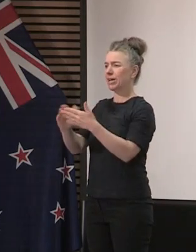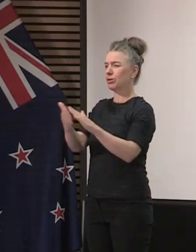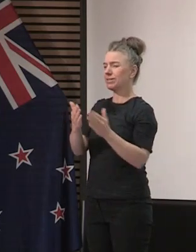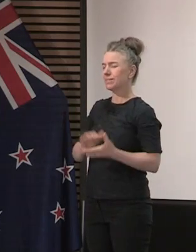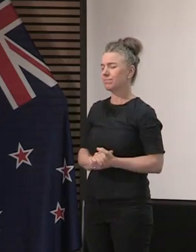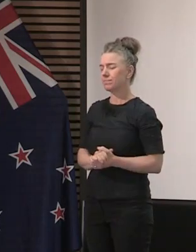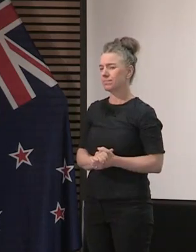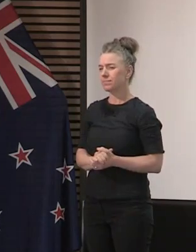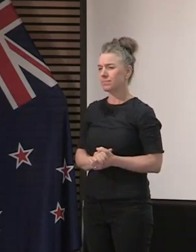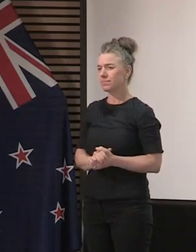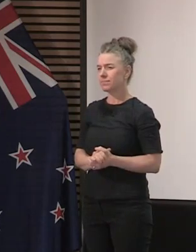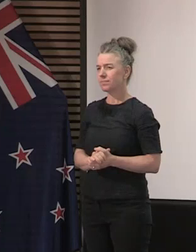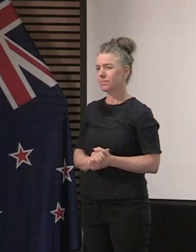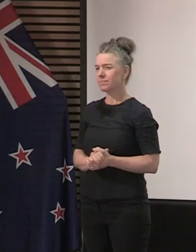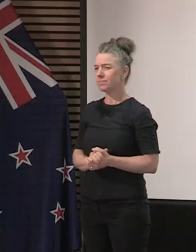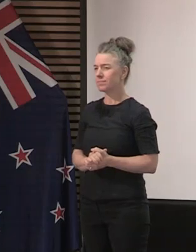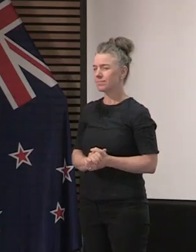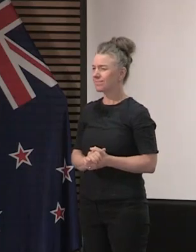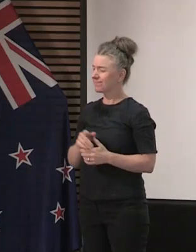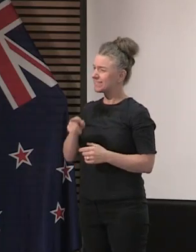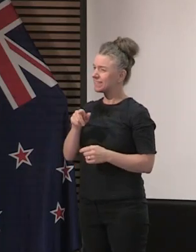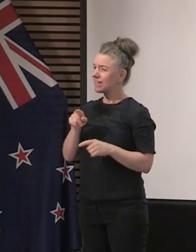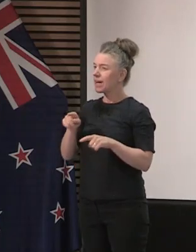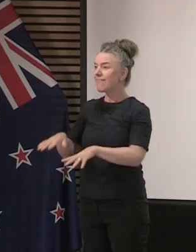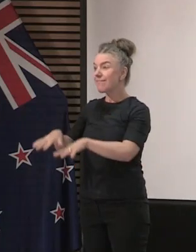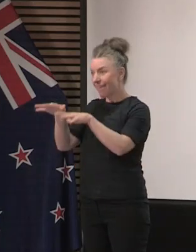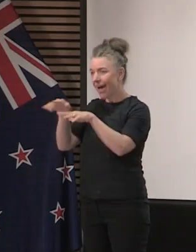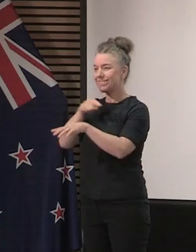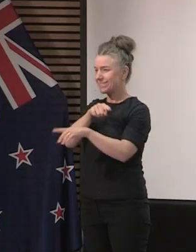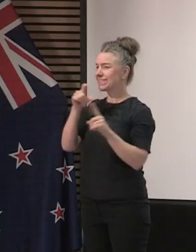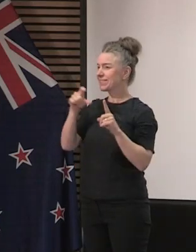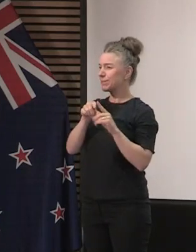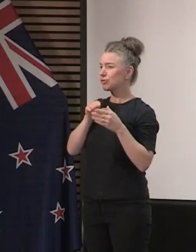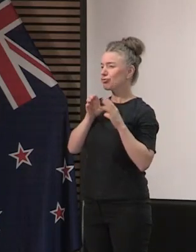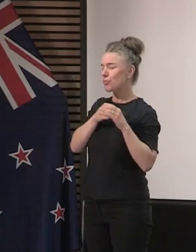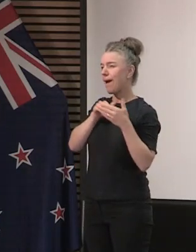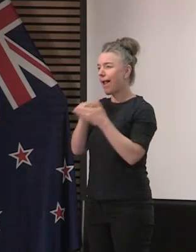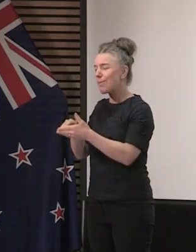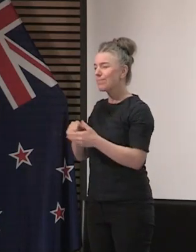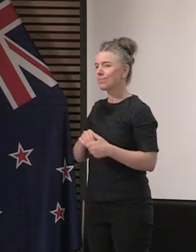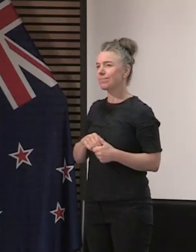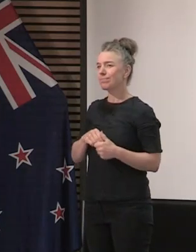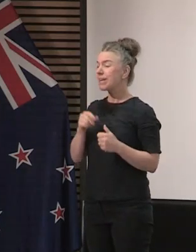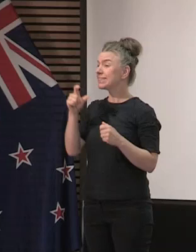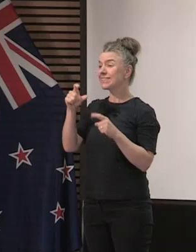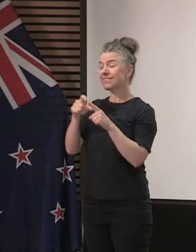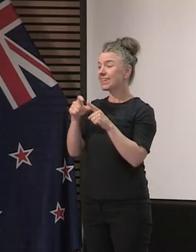iwi and community-based groups. While COVID-19 may seem like a different kind of emergency to what we've dealt